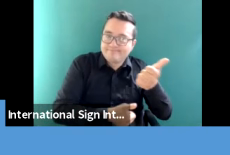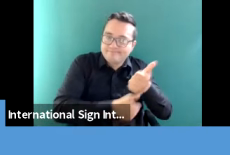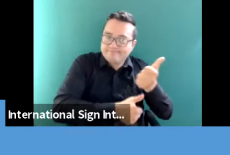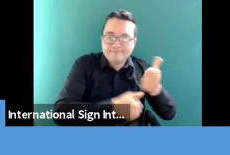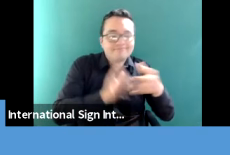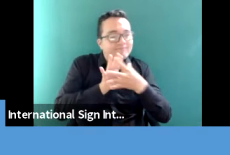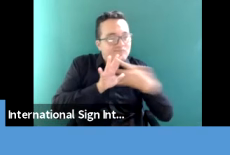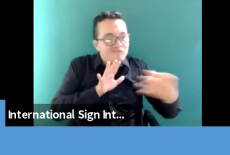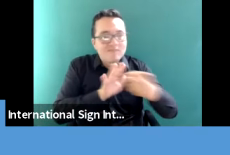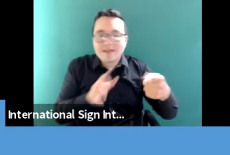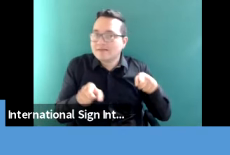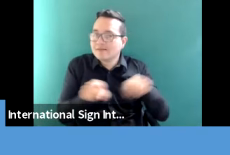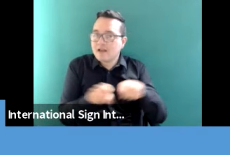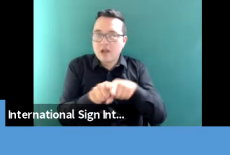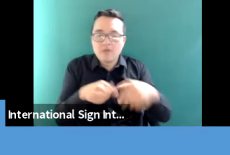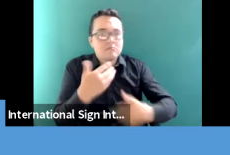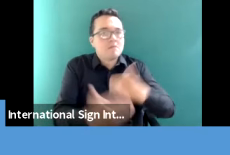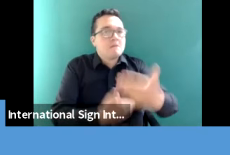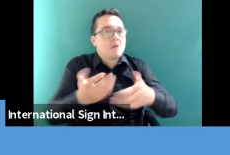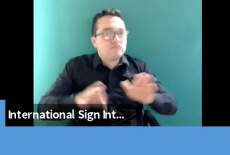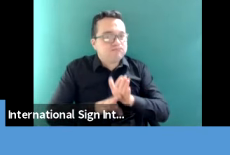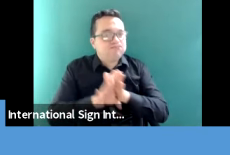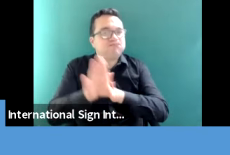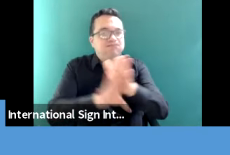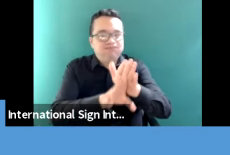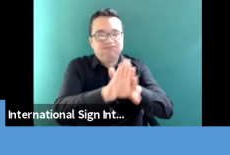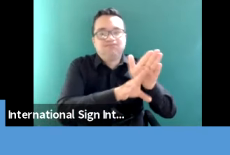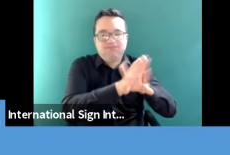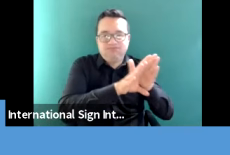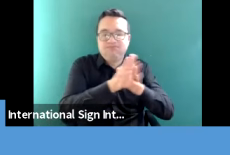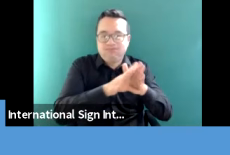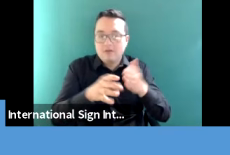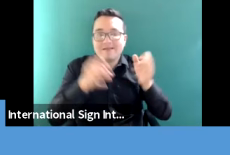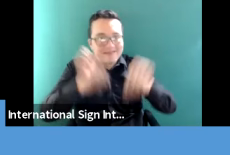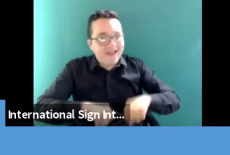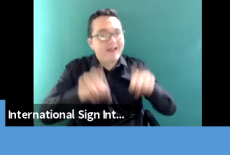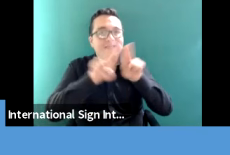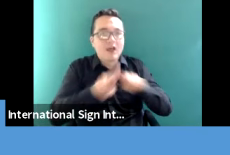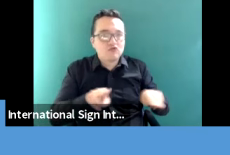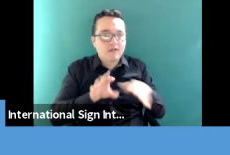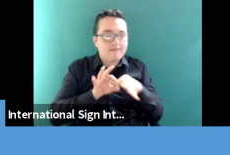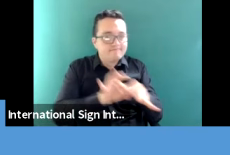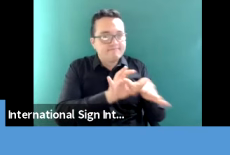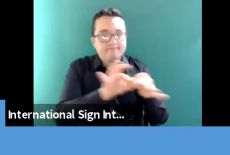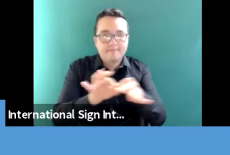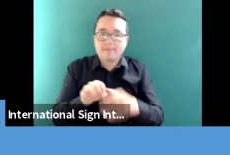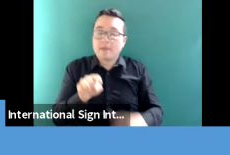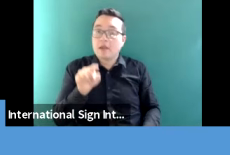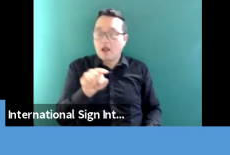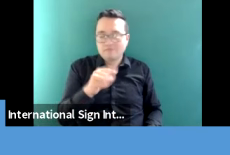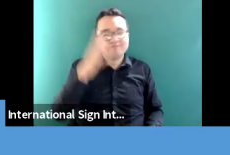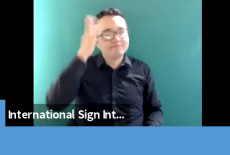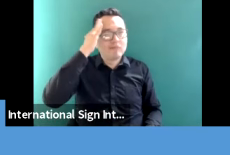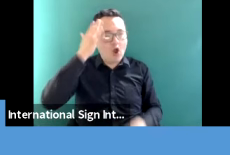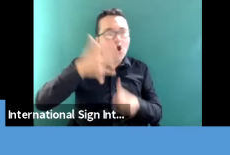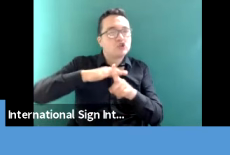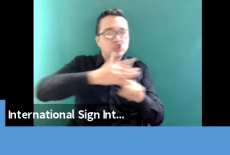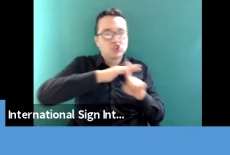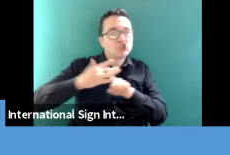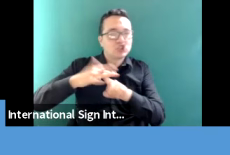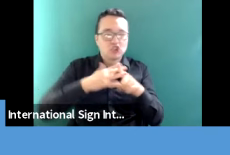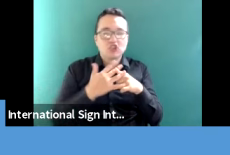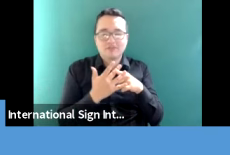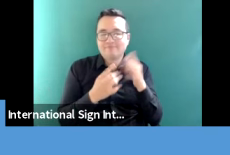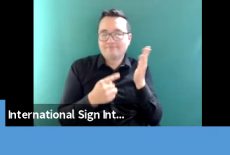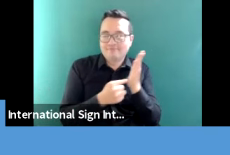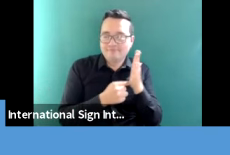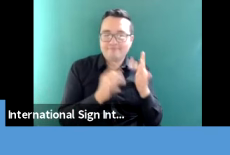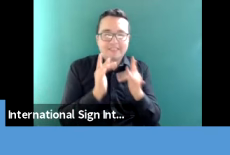We can really foster international cooperation.